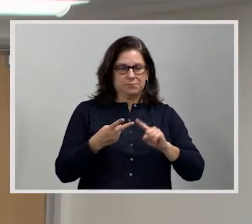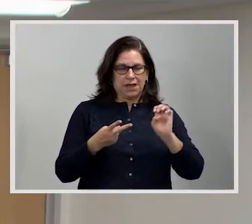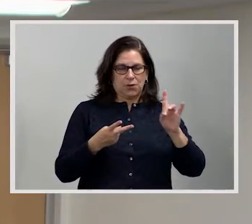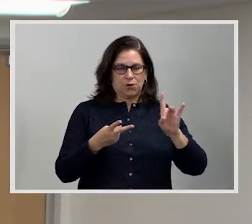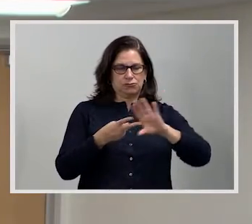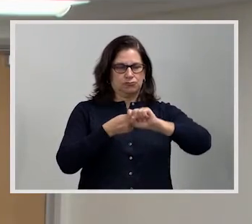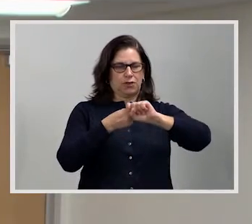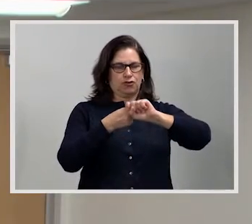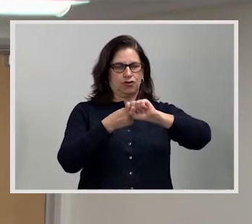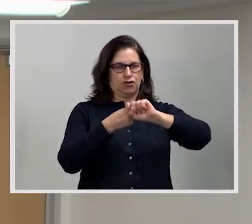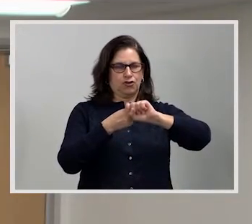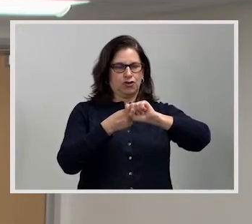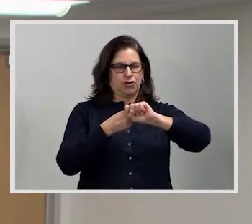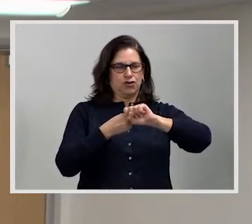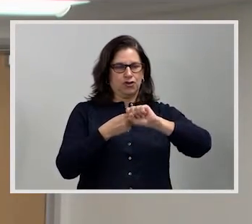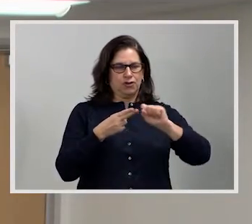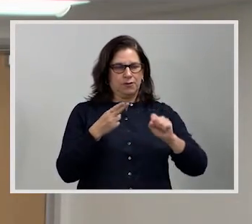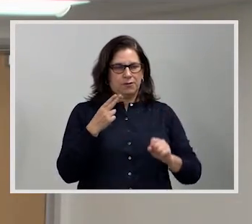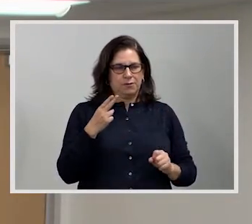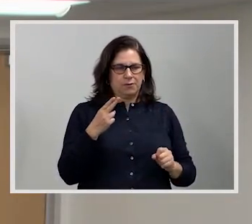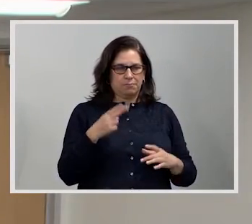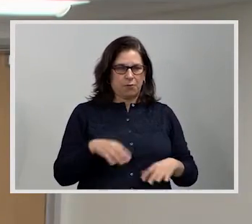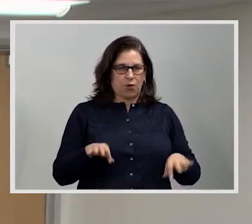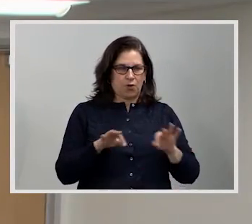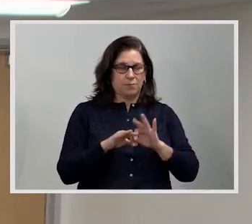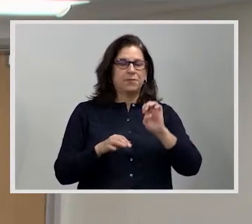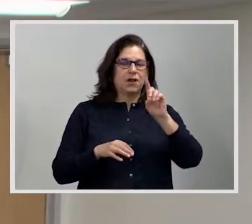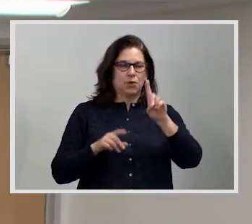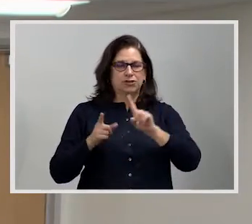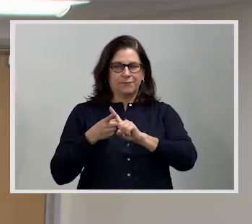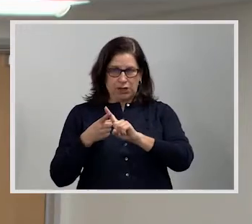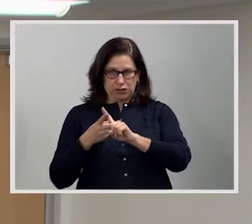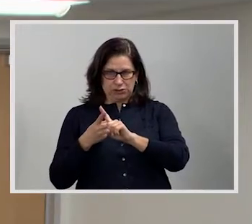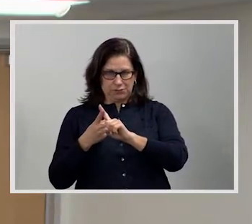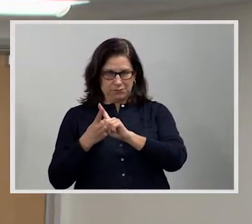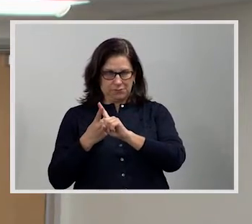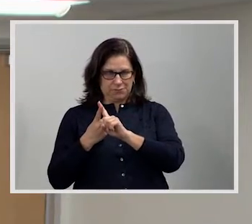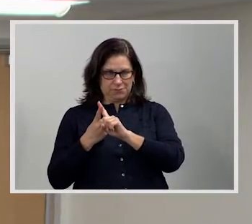THEN THAT WILL LEAD YOU TO THE JOBS.